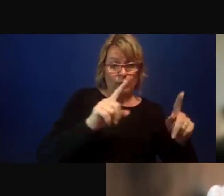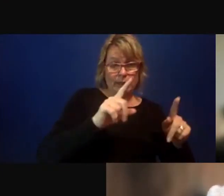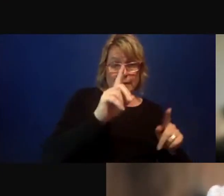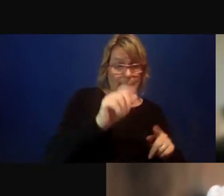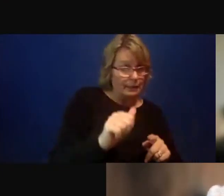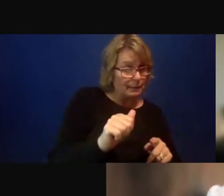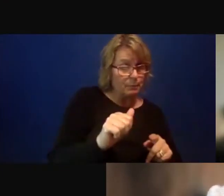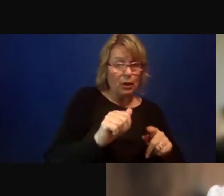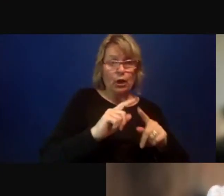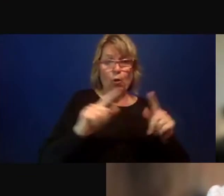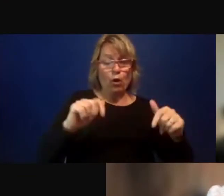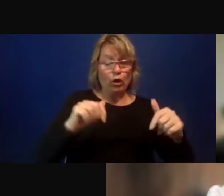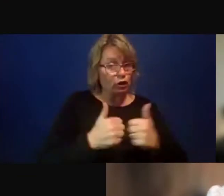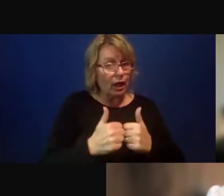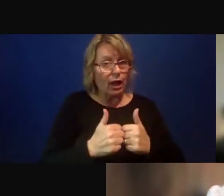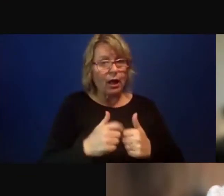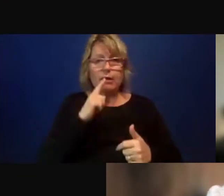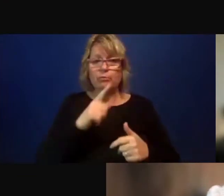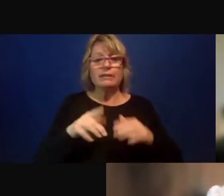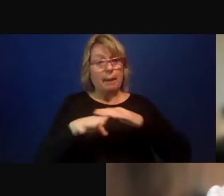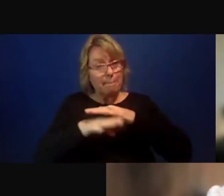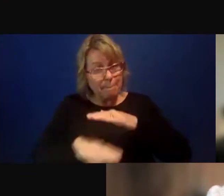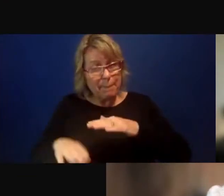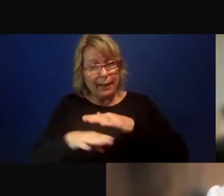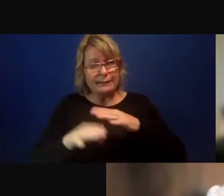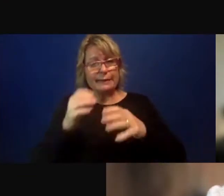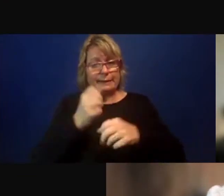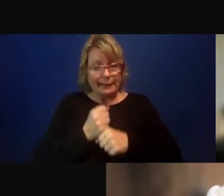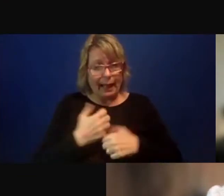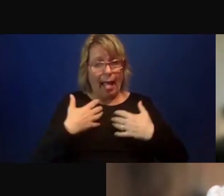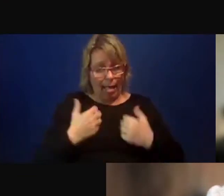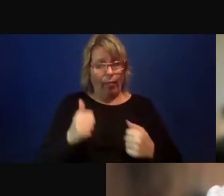whatever it is. It was the fundamental of to get healthcare to people, you actually have